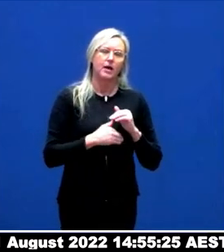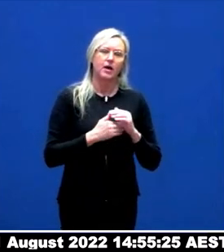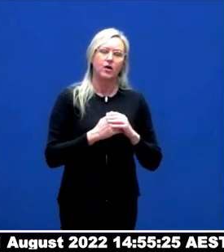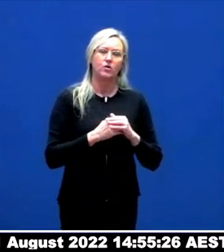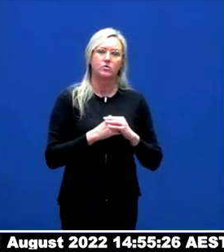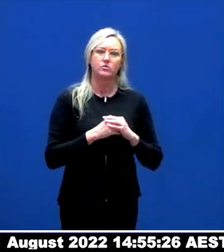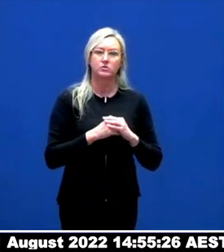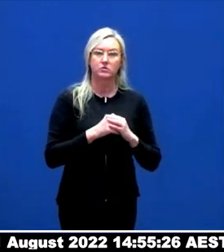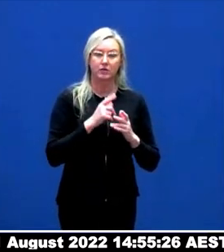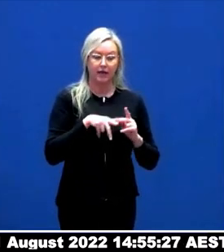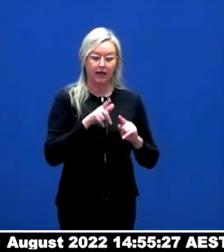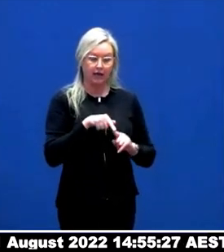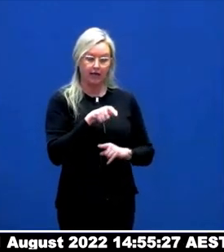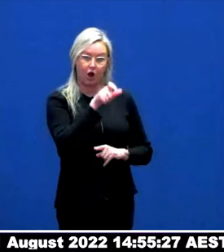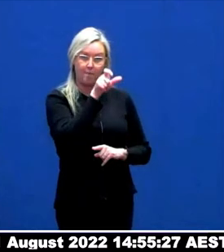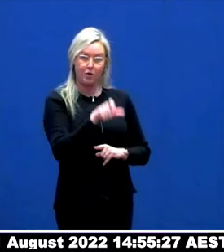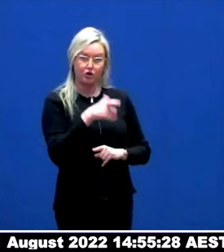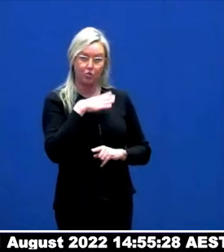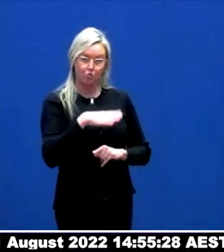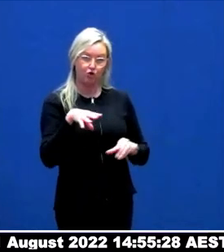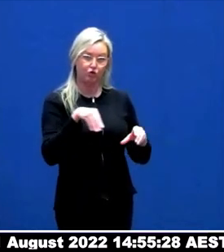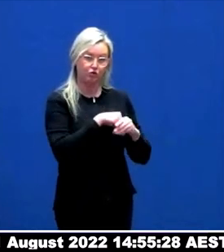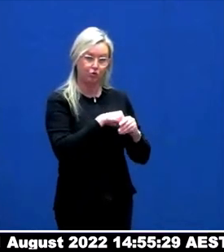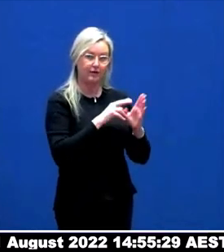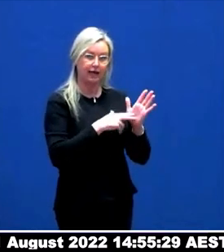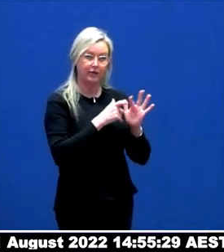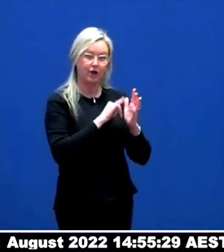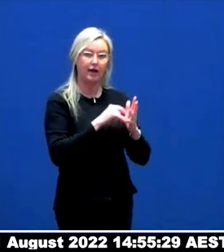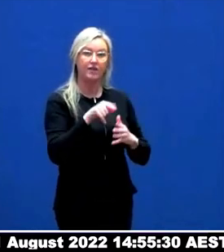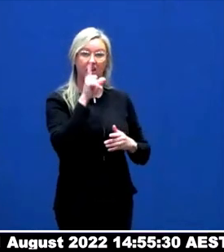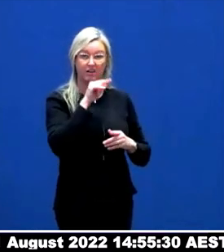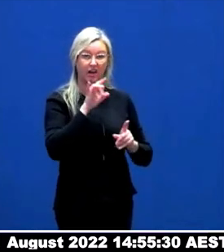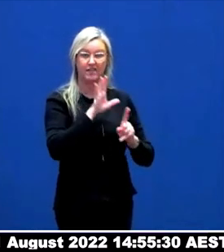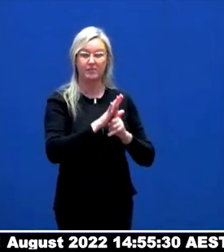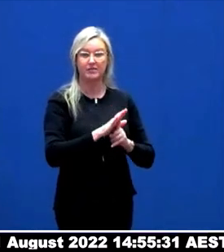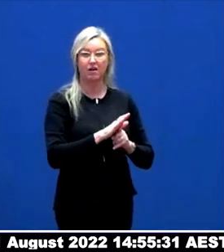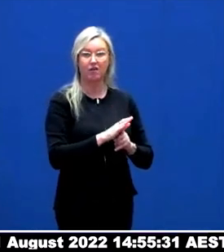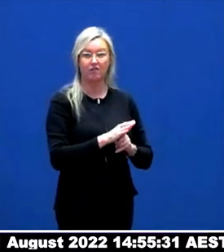prospective participant to make a verbal application. So, you say that you don't have to fill in the form.